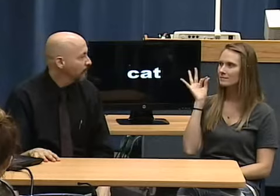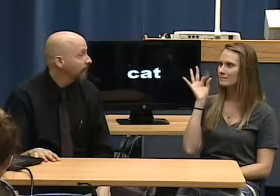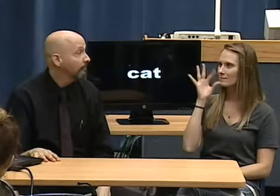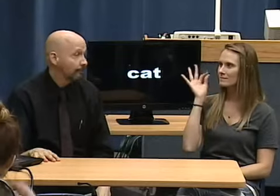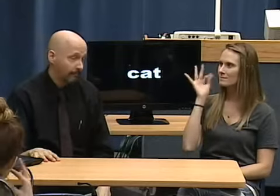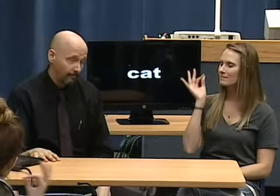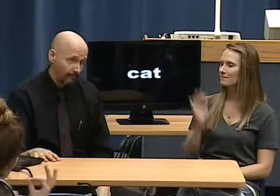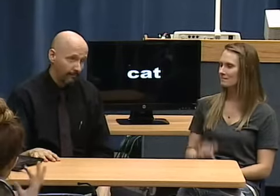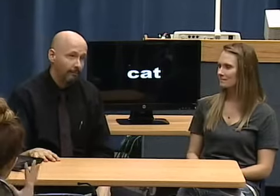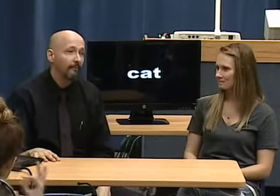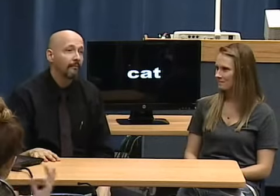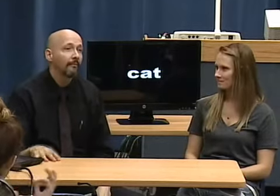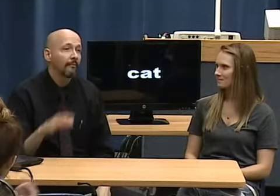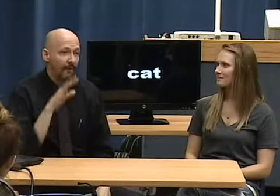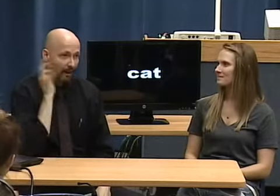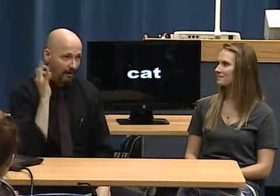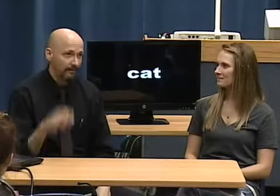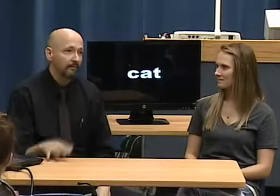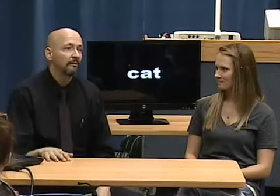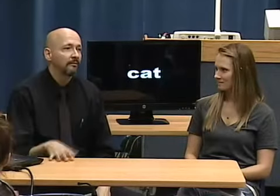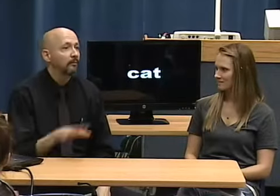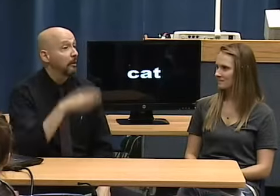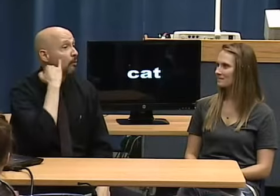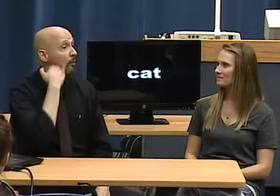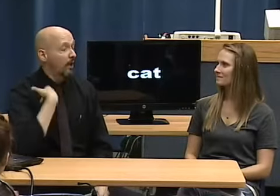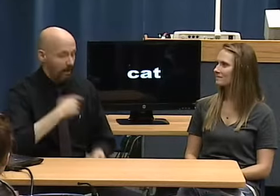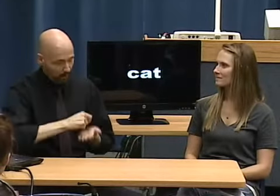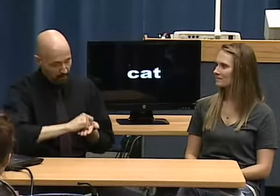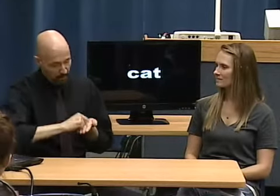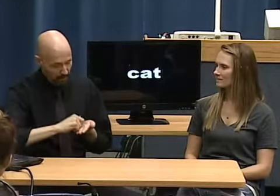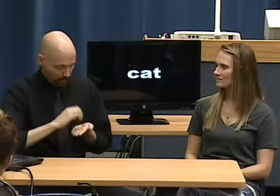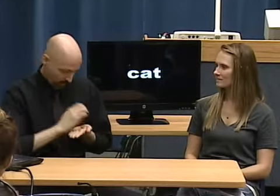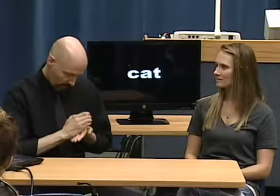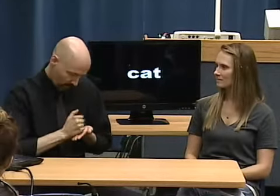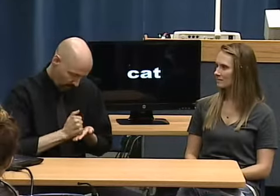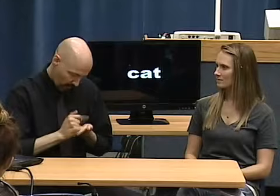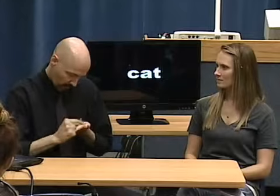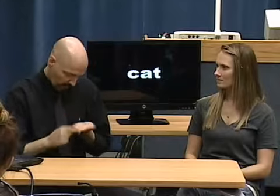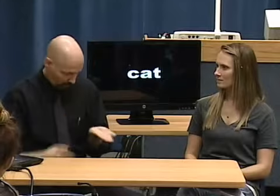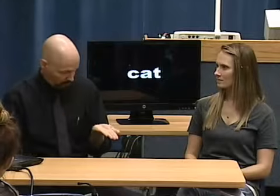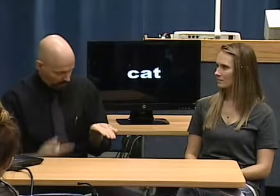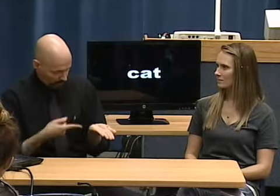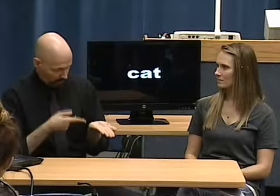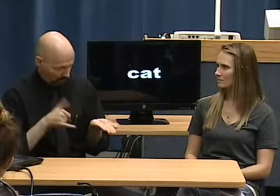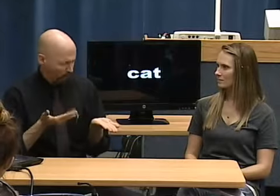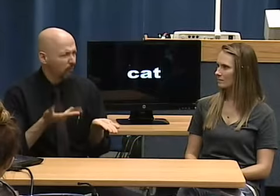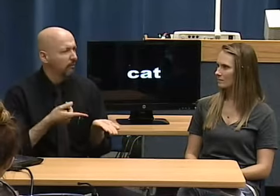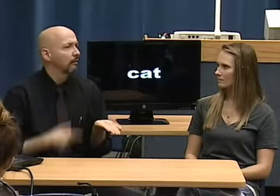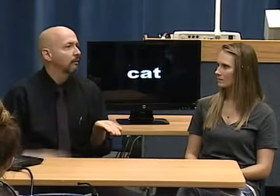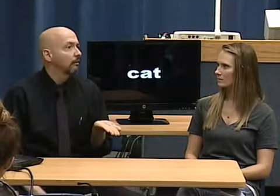Cat. If I wrote down C-A-T, what is that?